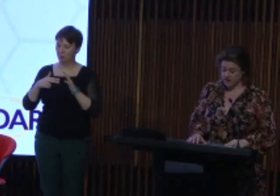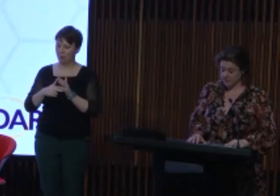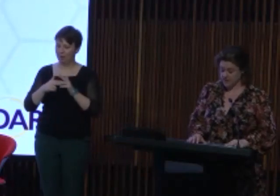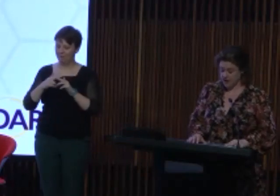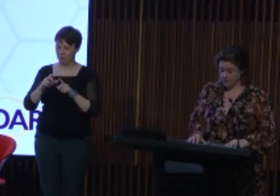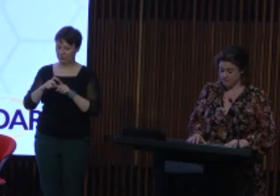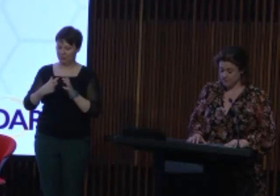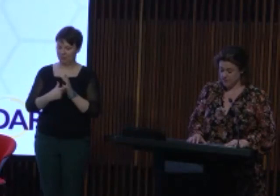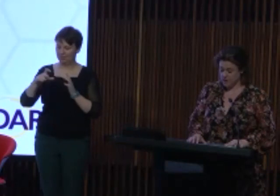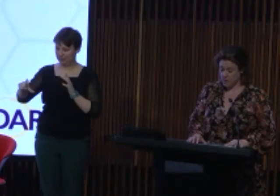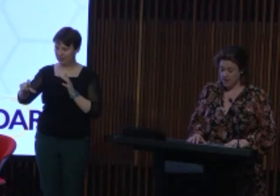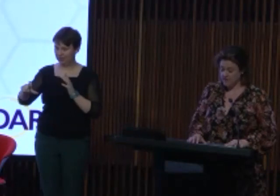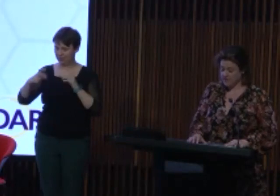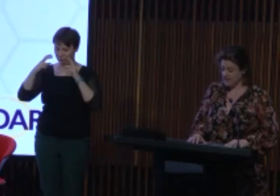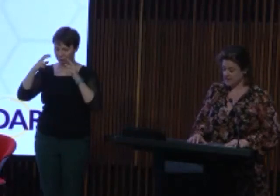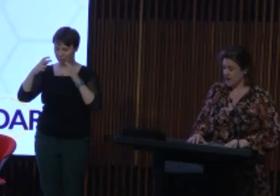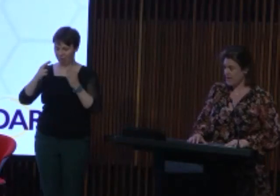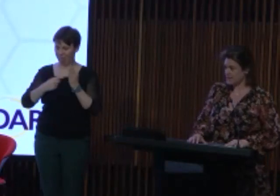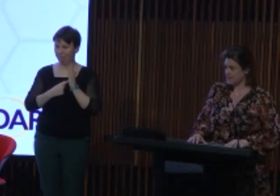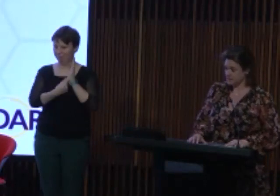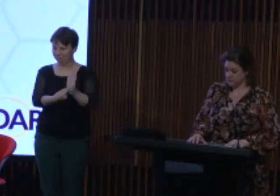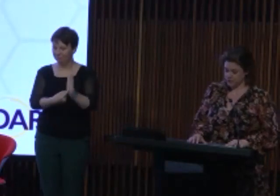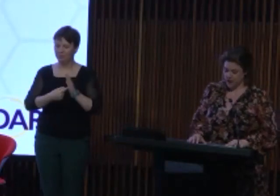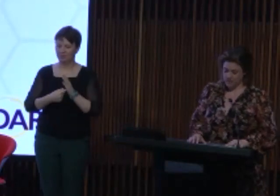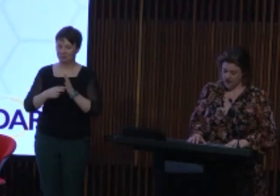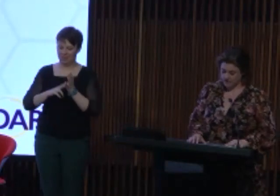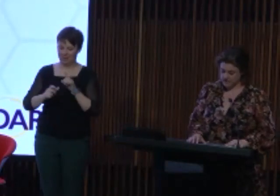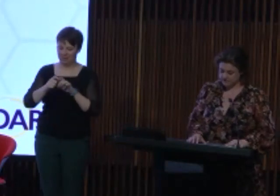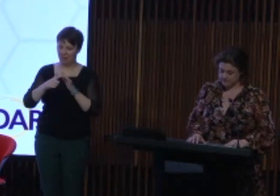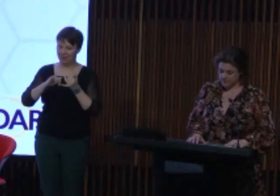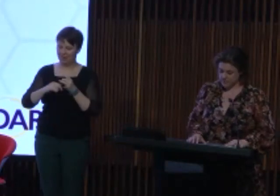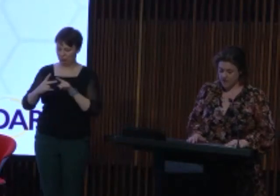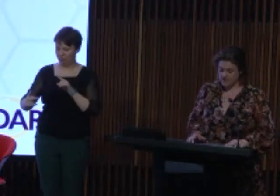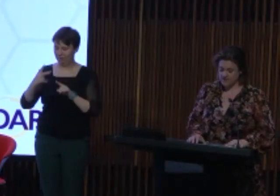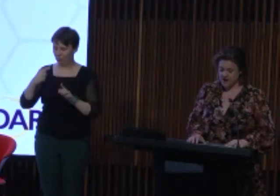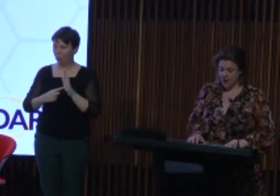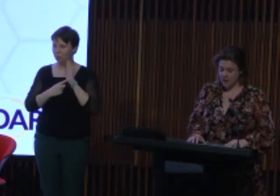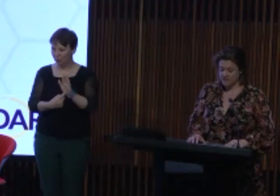come down, we're waiting for the NDIS review outcomes. We're waiting to see how our state